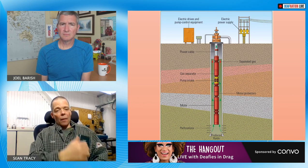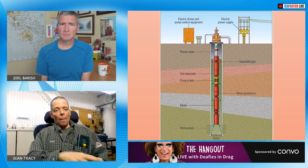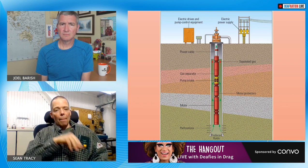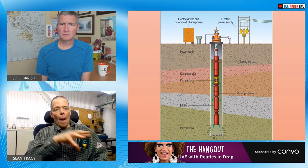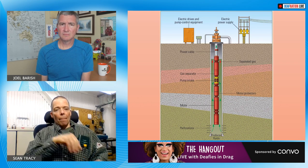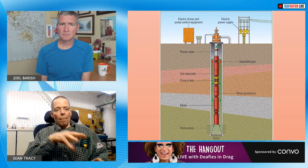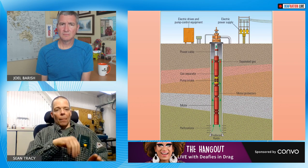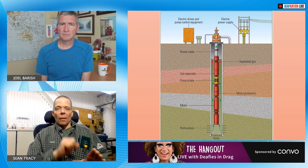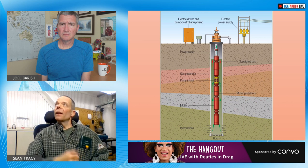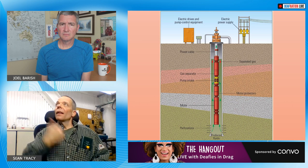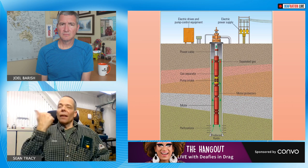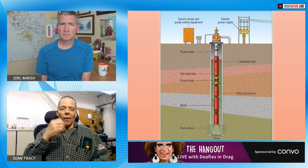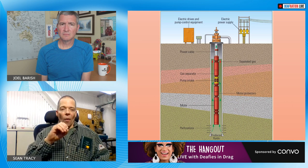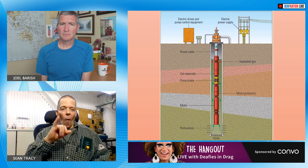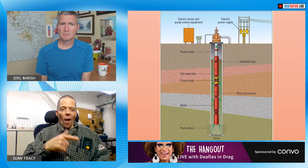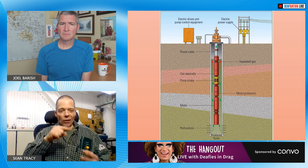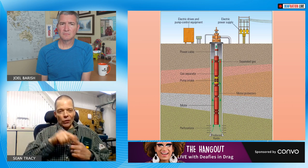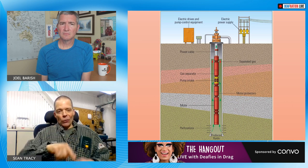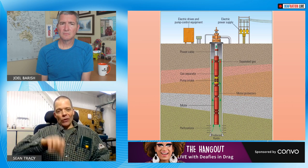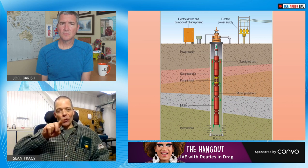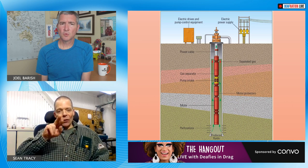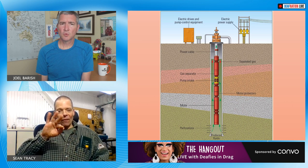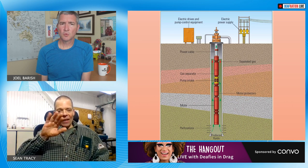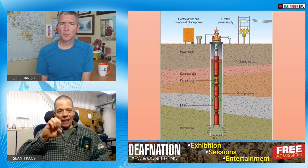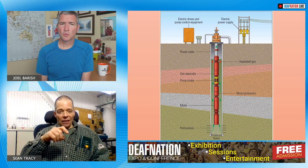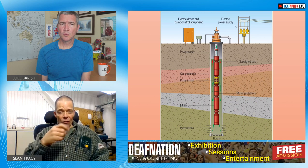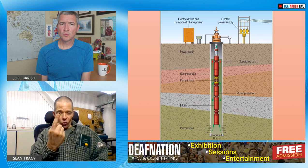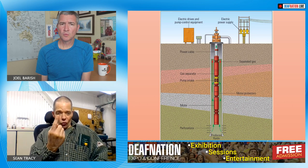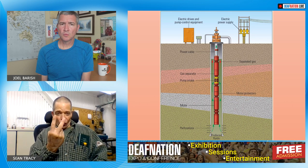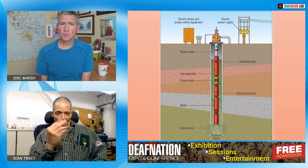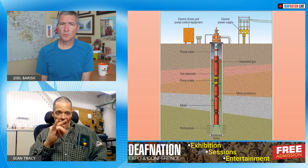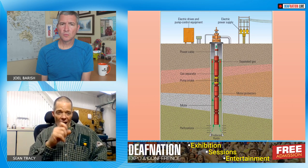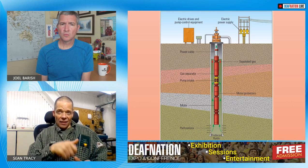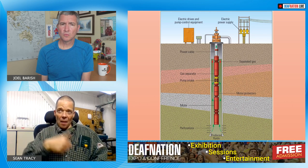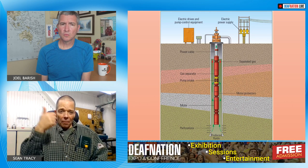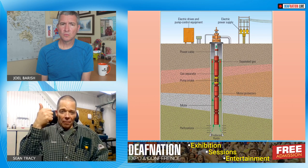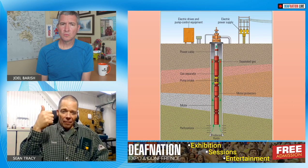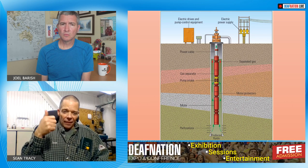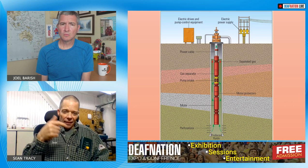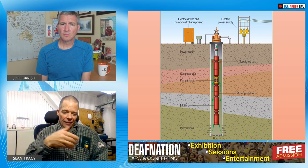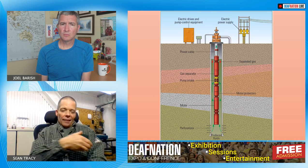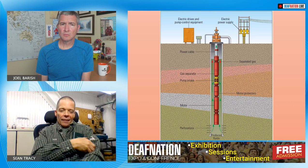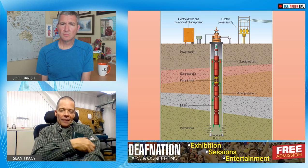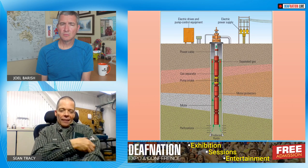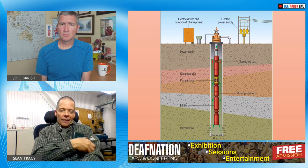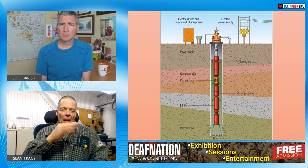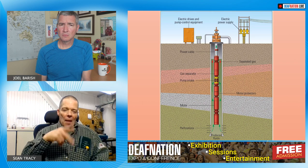it can continue to suck up the oil and bring it to the surface. It's so powerful that it can bring the oil 2 miles up